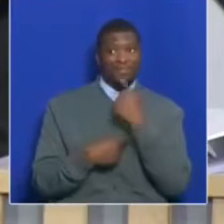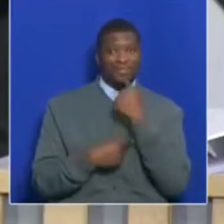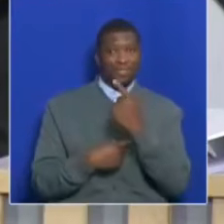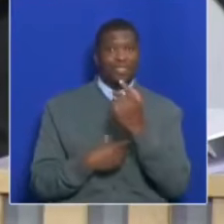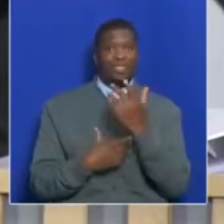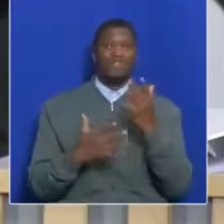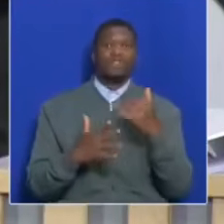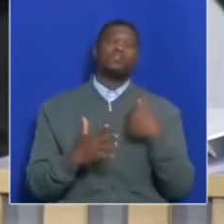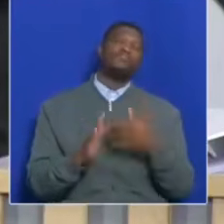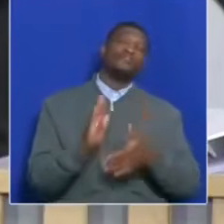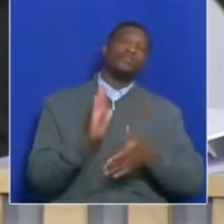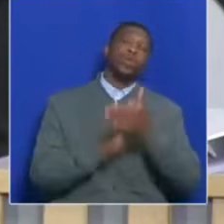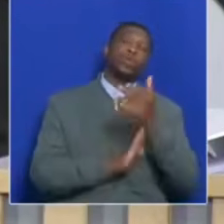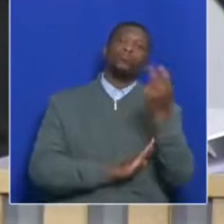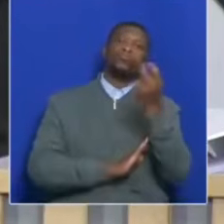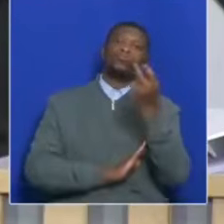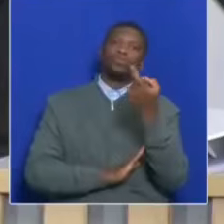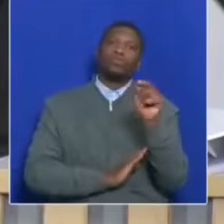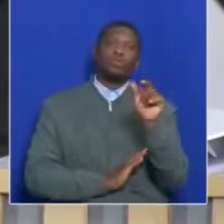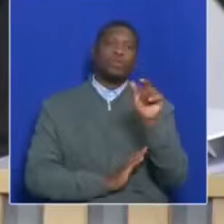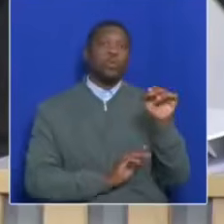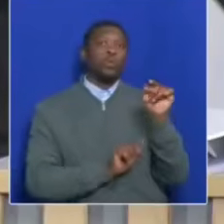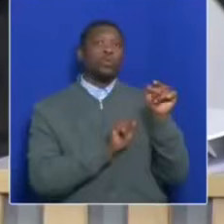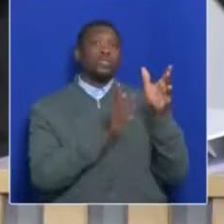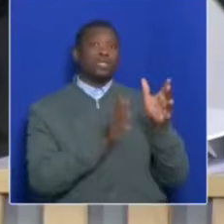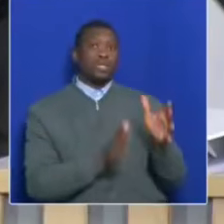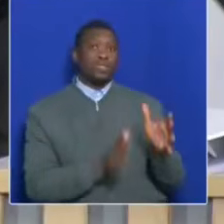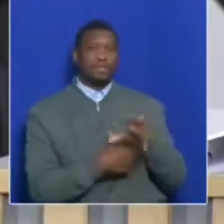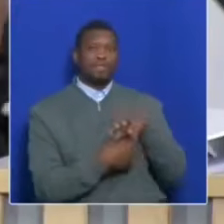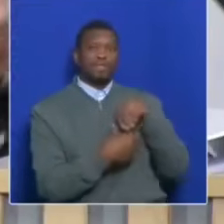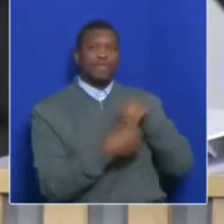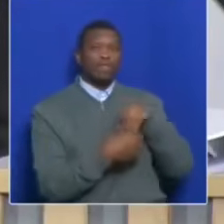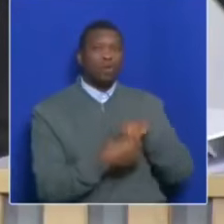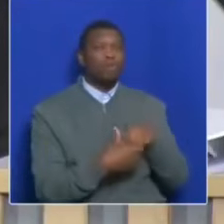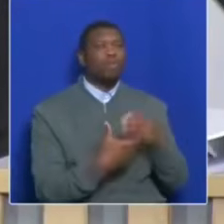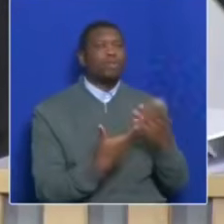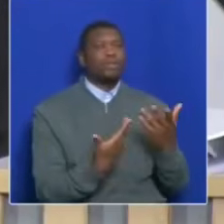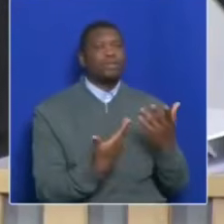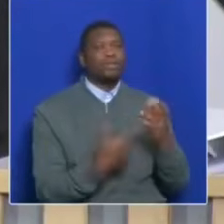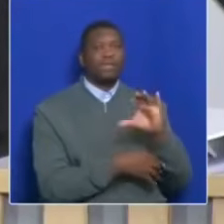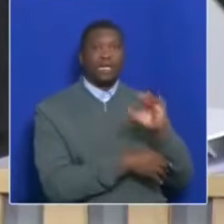suspects involved in the cash in transit. that [clears throat] case get closed. Yeah. But but I